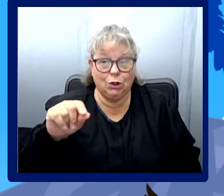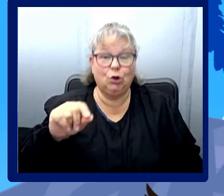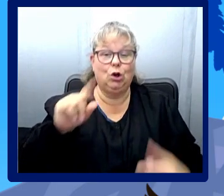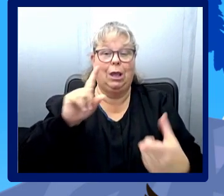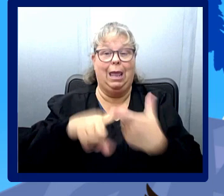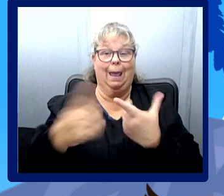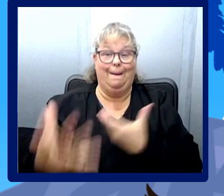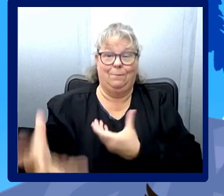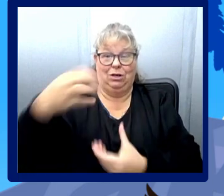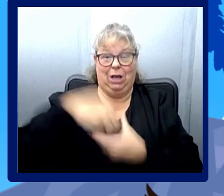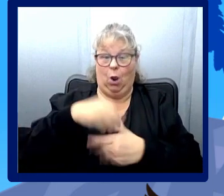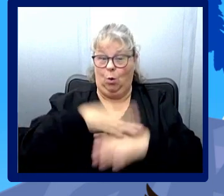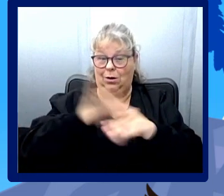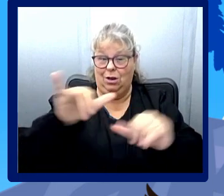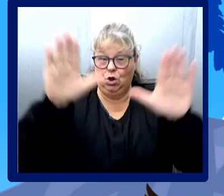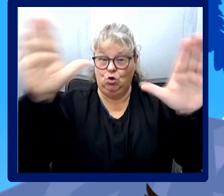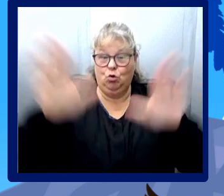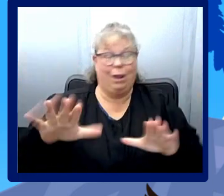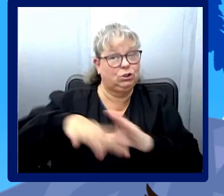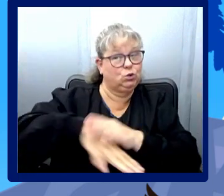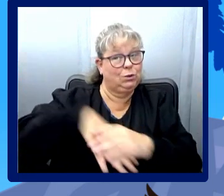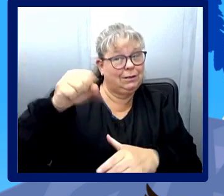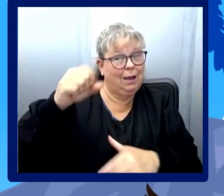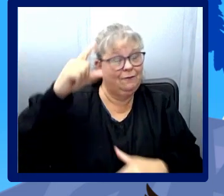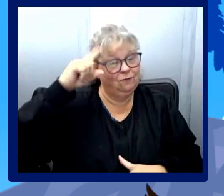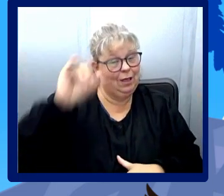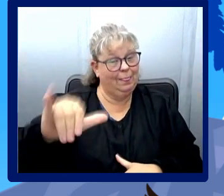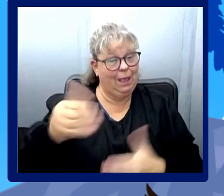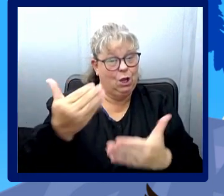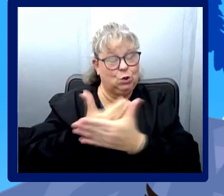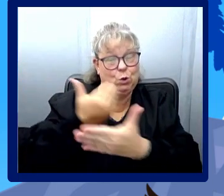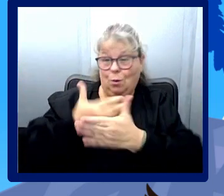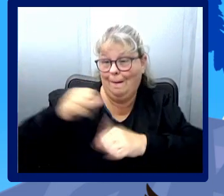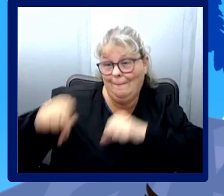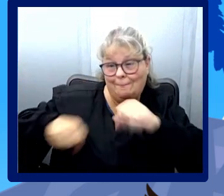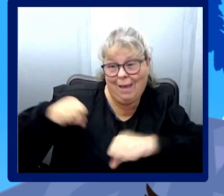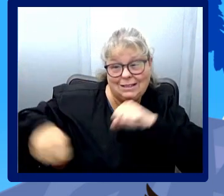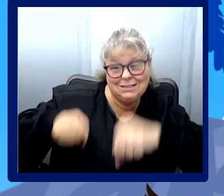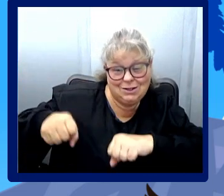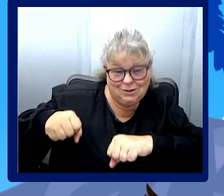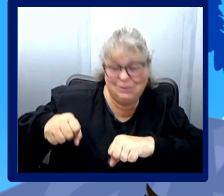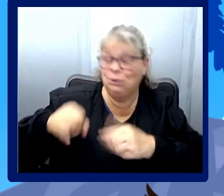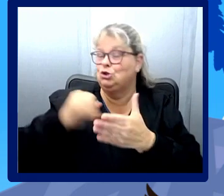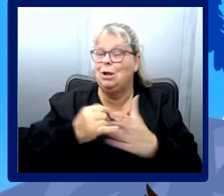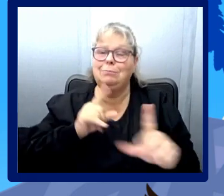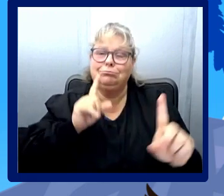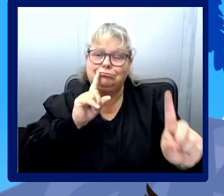and you can check out the rules linked above. So thank you so much for joining us today